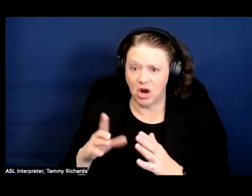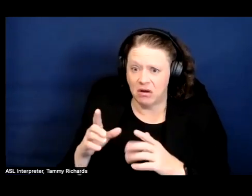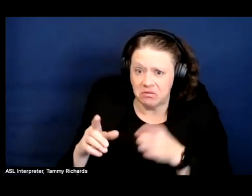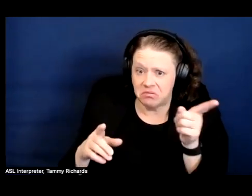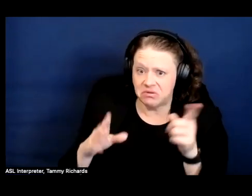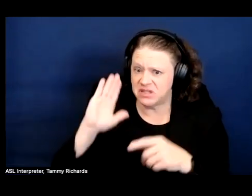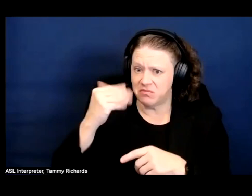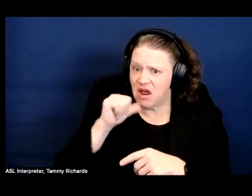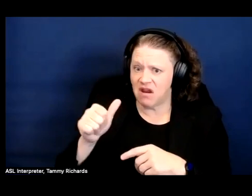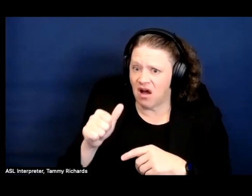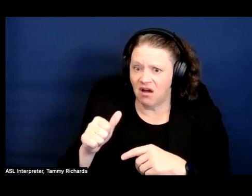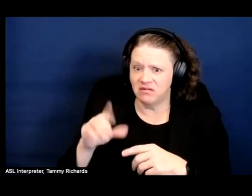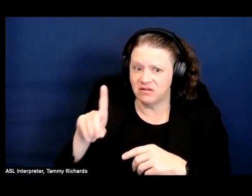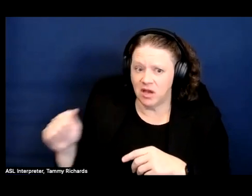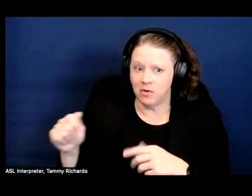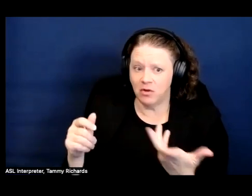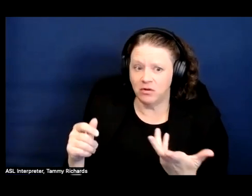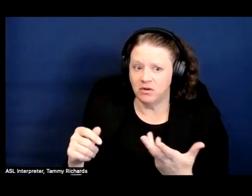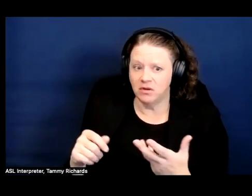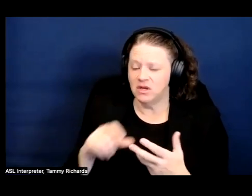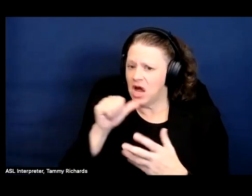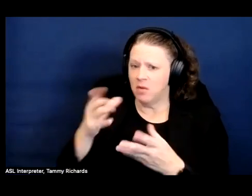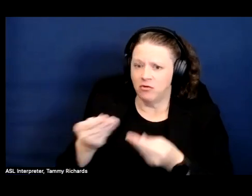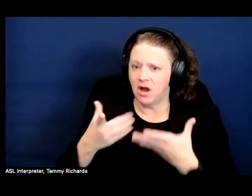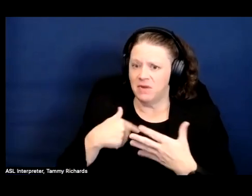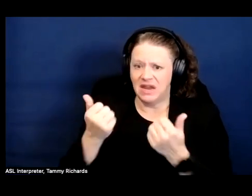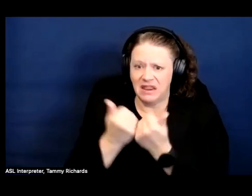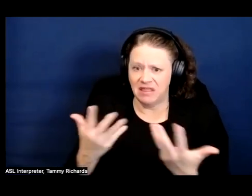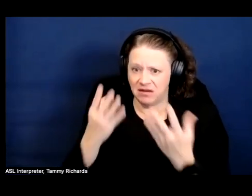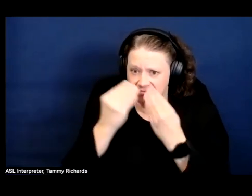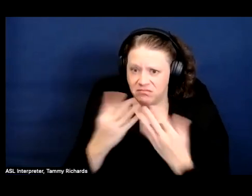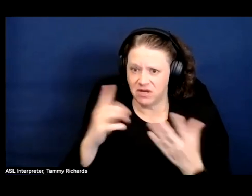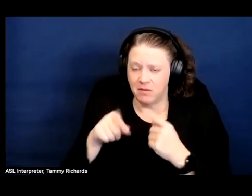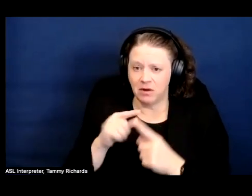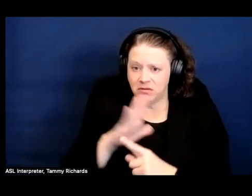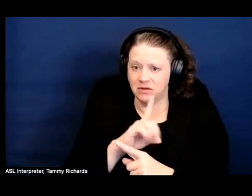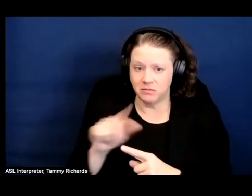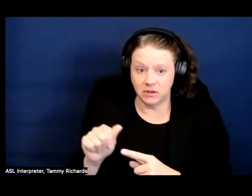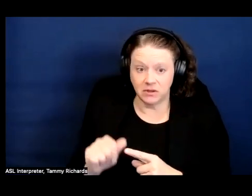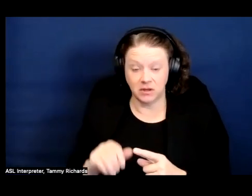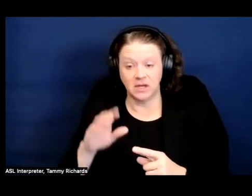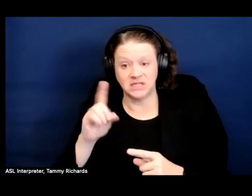"We're not registered," or "we're not pre-approved for Section 8." It's not really how the program works.